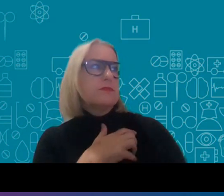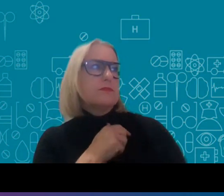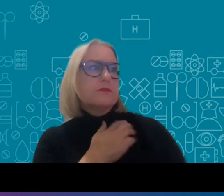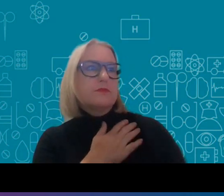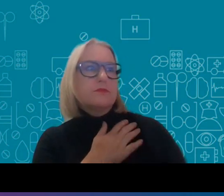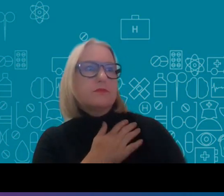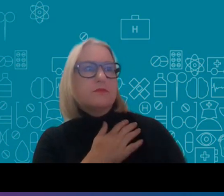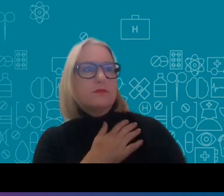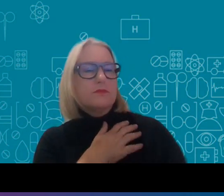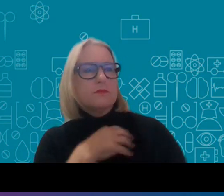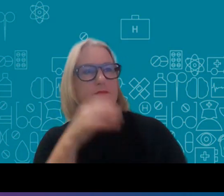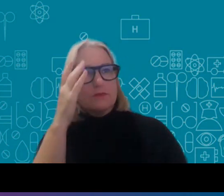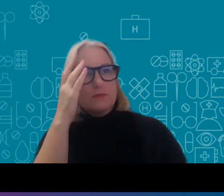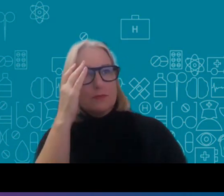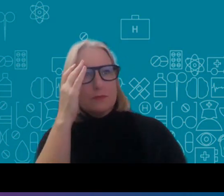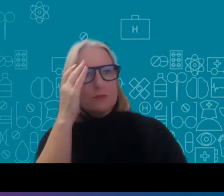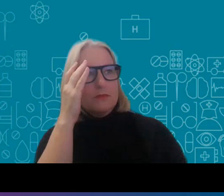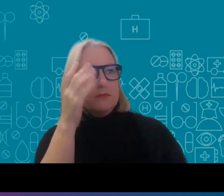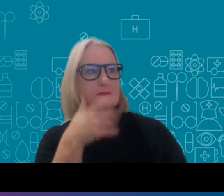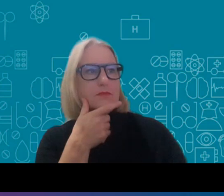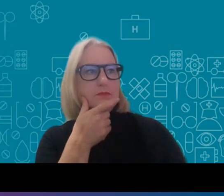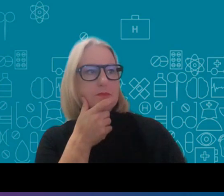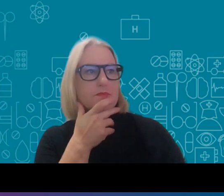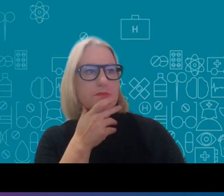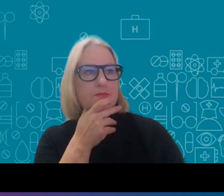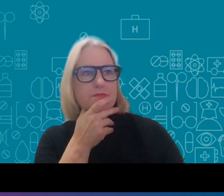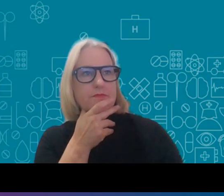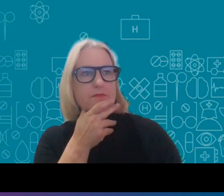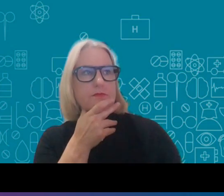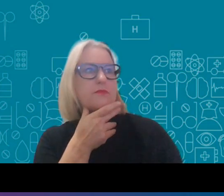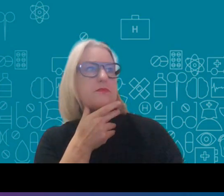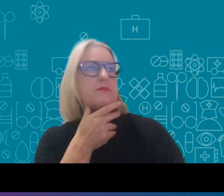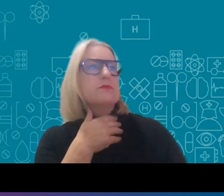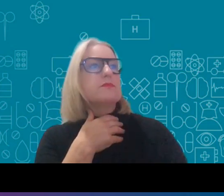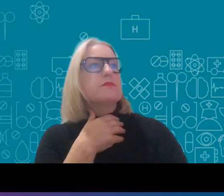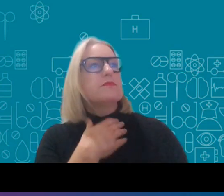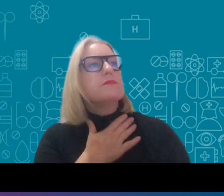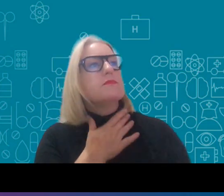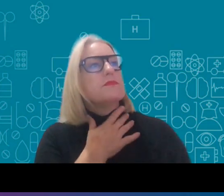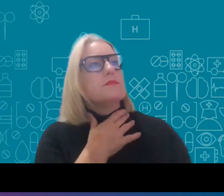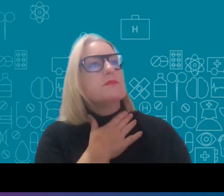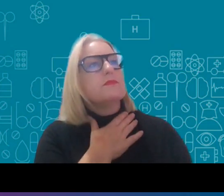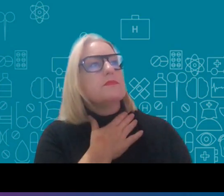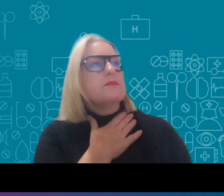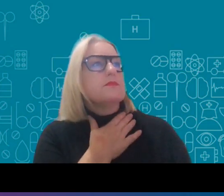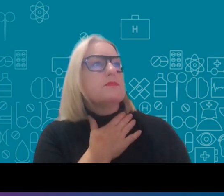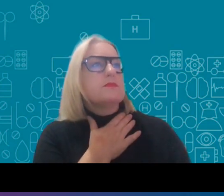there are transitional arrangements for that for 1 July and that really determines MPS funding.